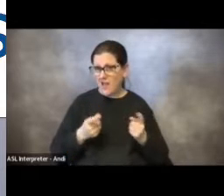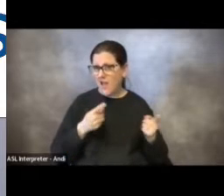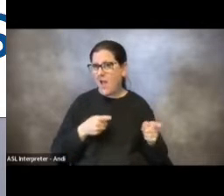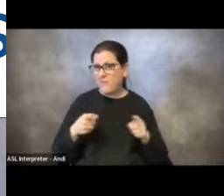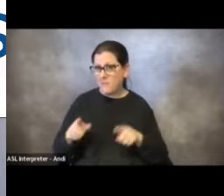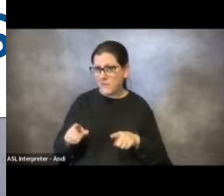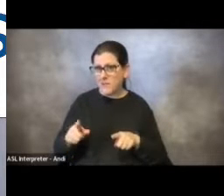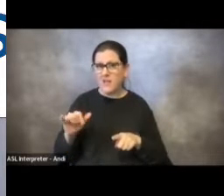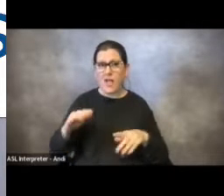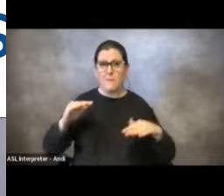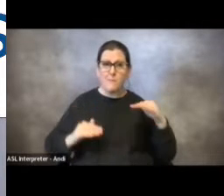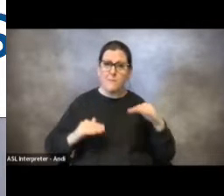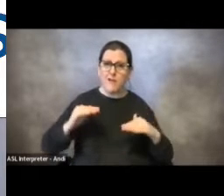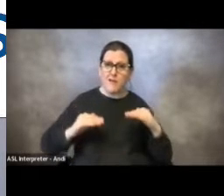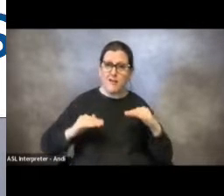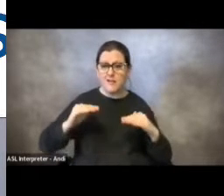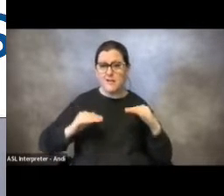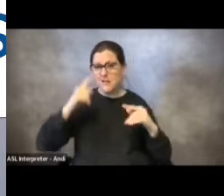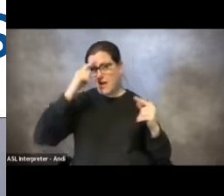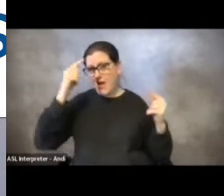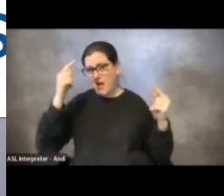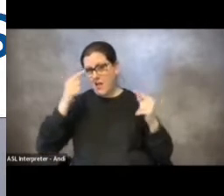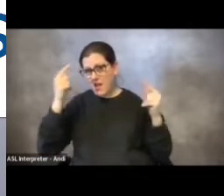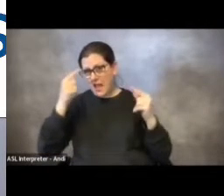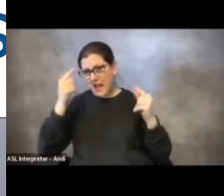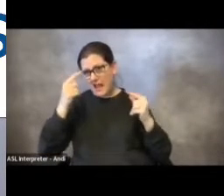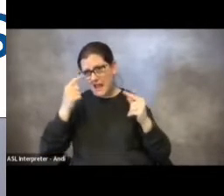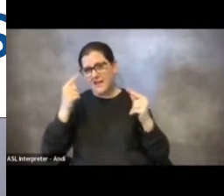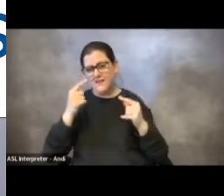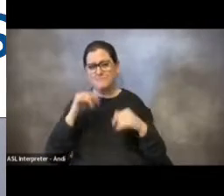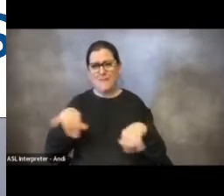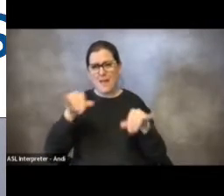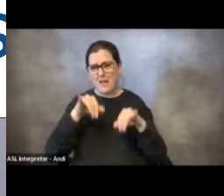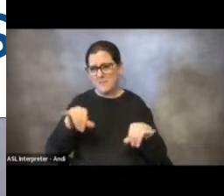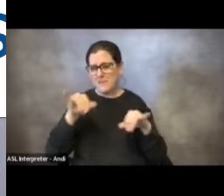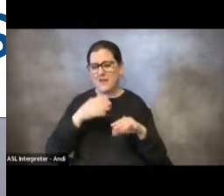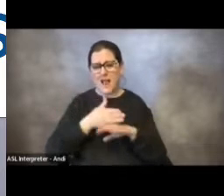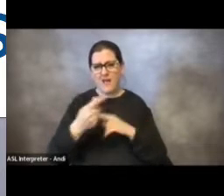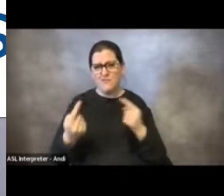with balance headaches are quite common after injury. There are